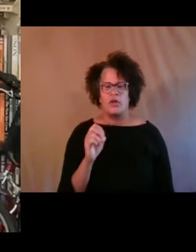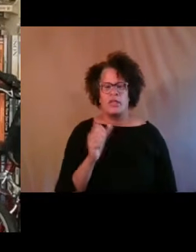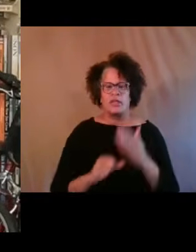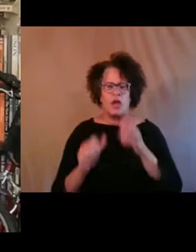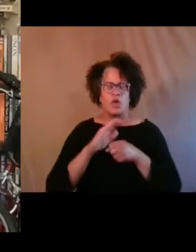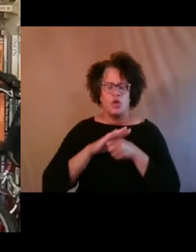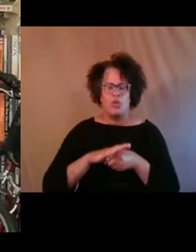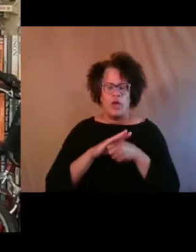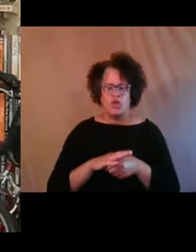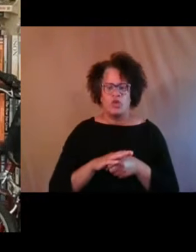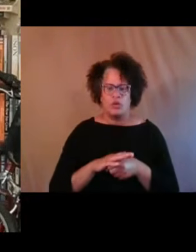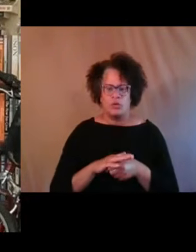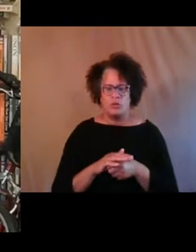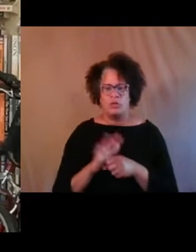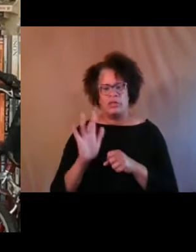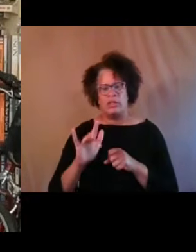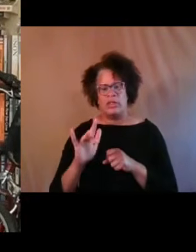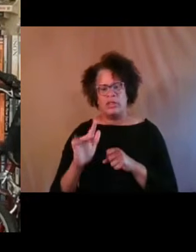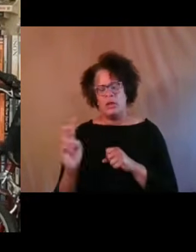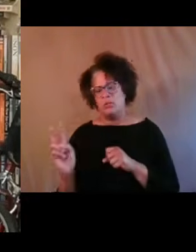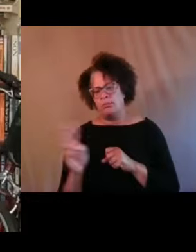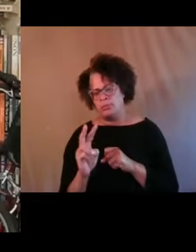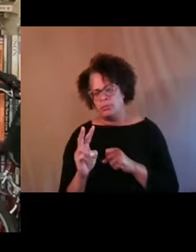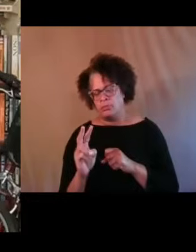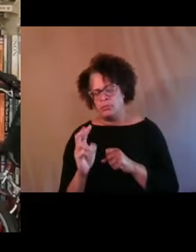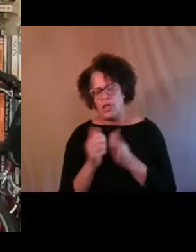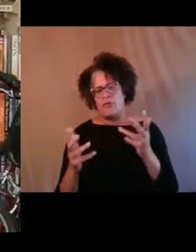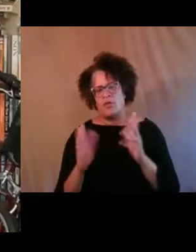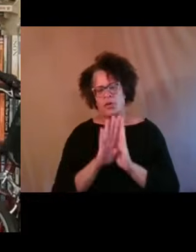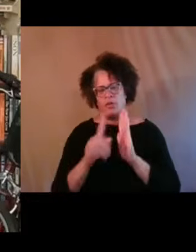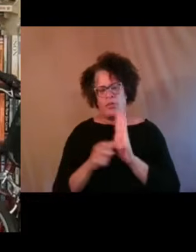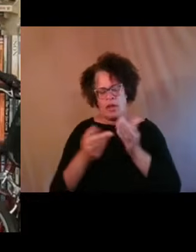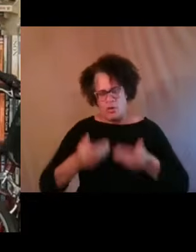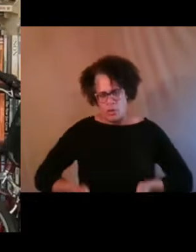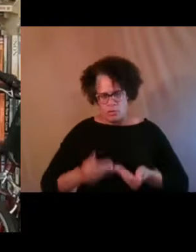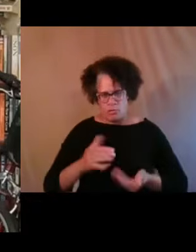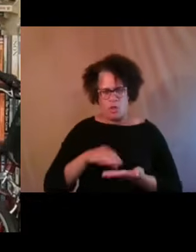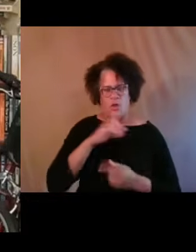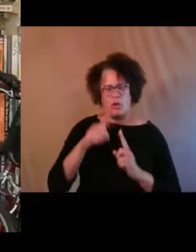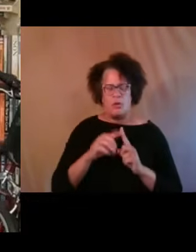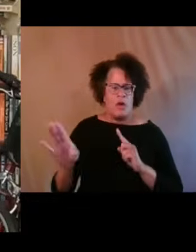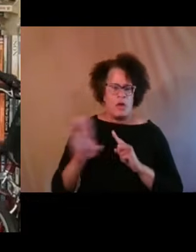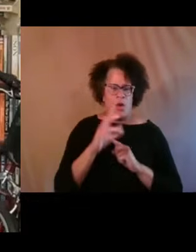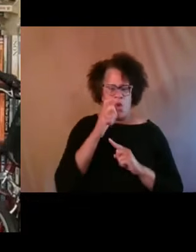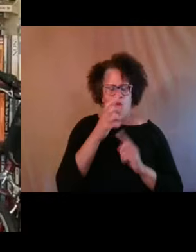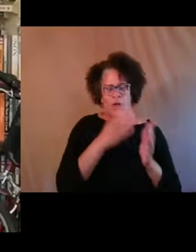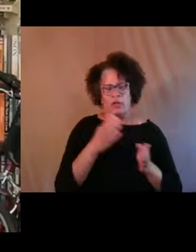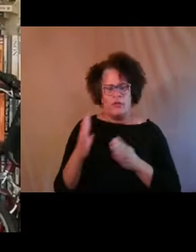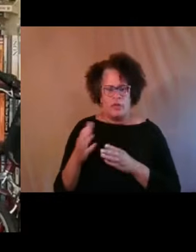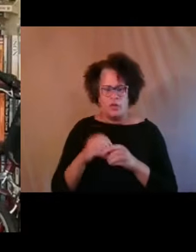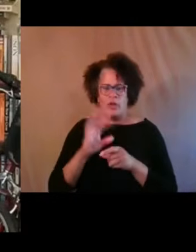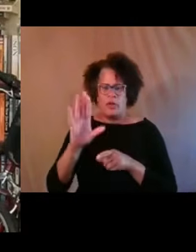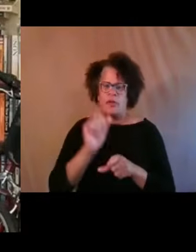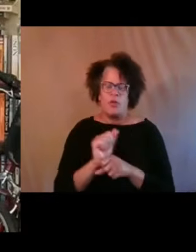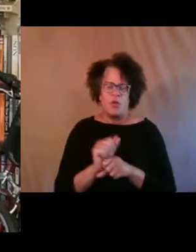Go there. There's a link with everyone's bios and you can learn more about these people and the incredible work that they're doing.